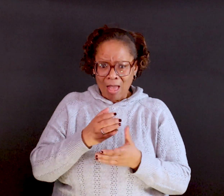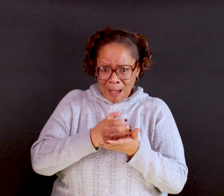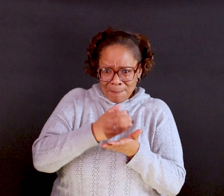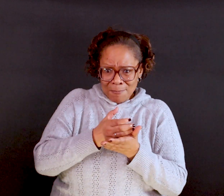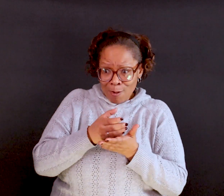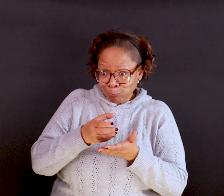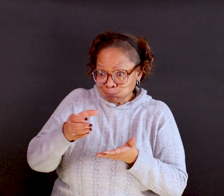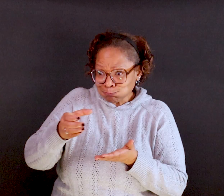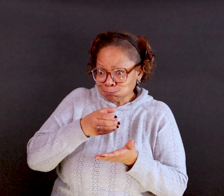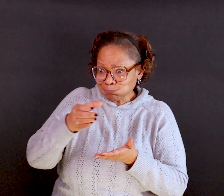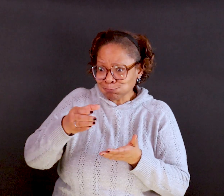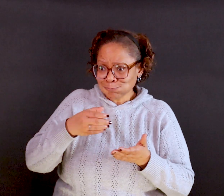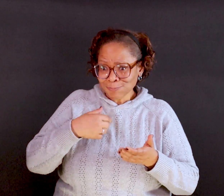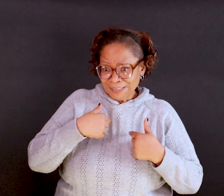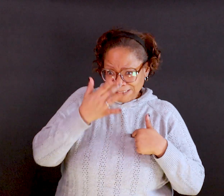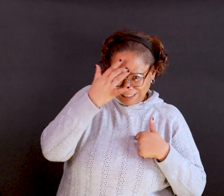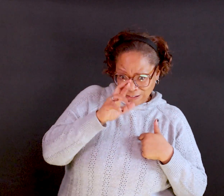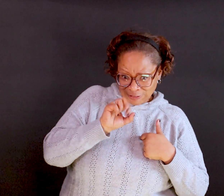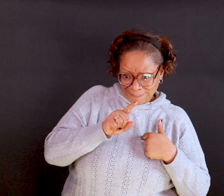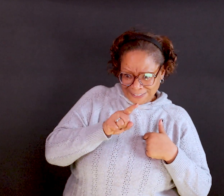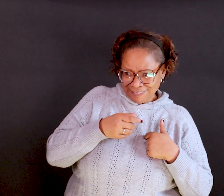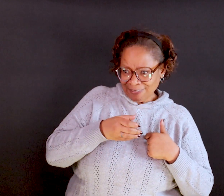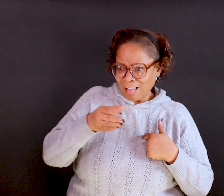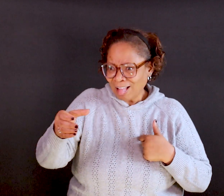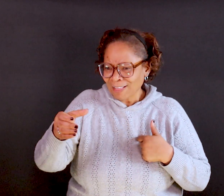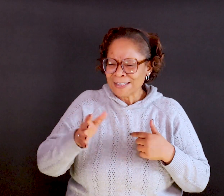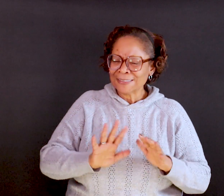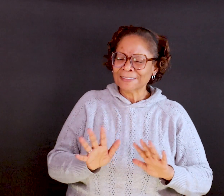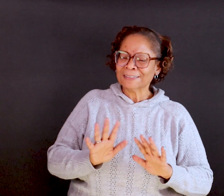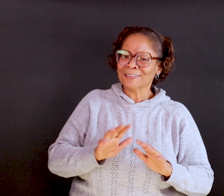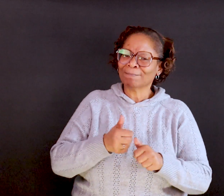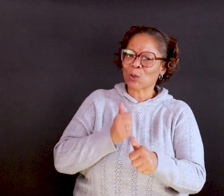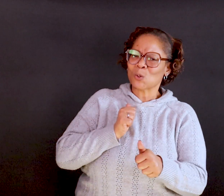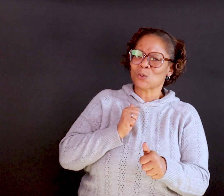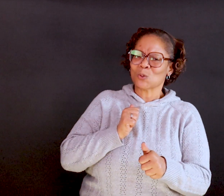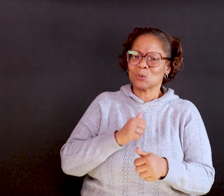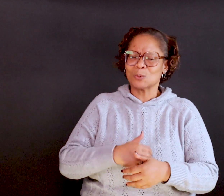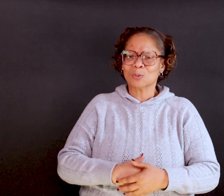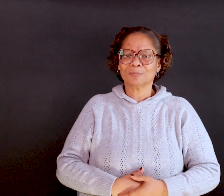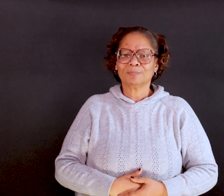Avoid sharing drinking cups.